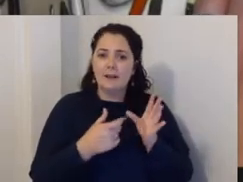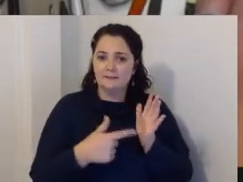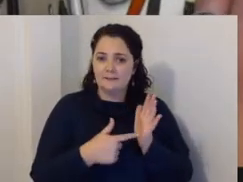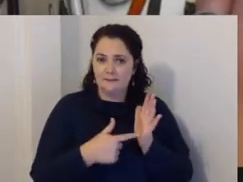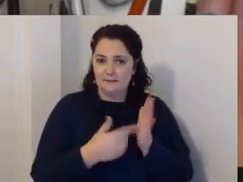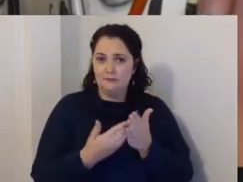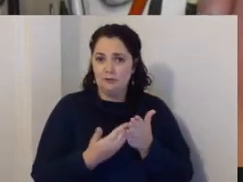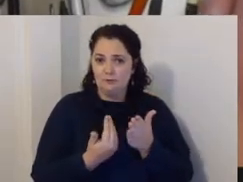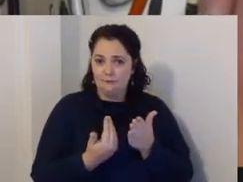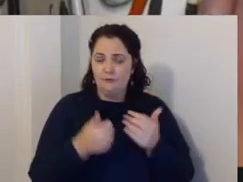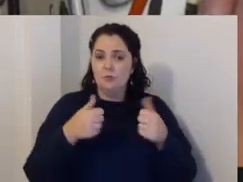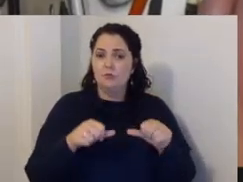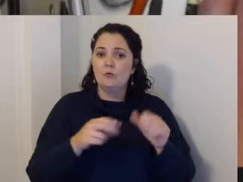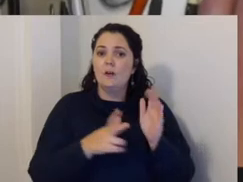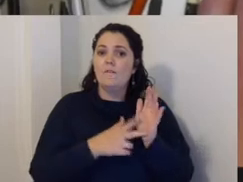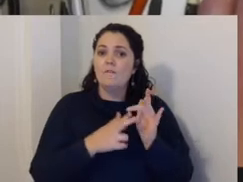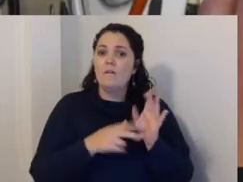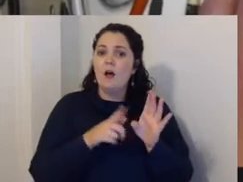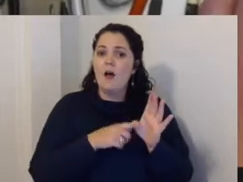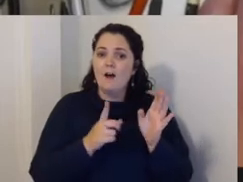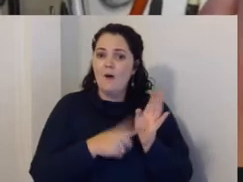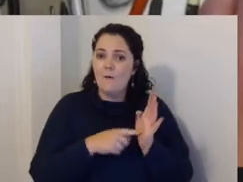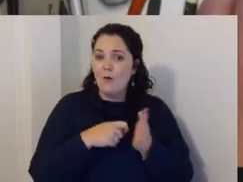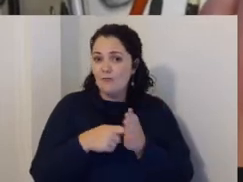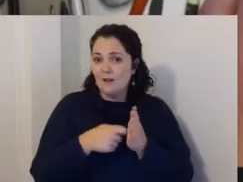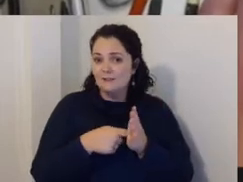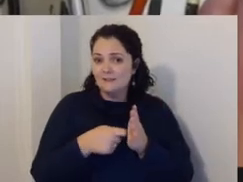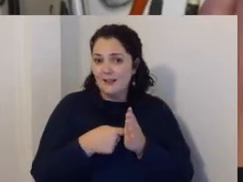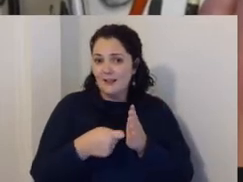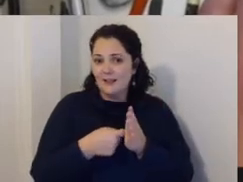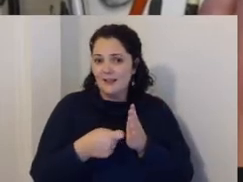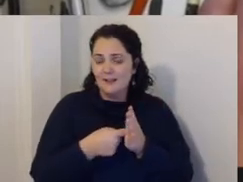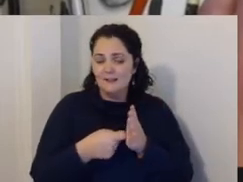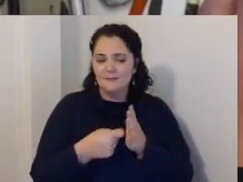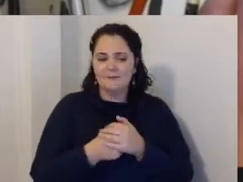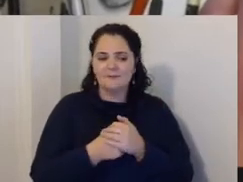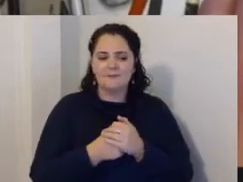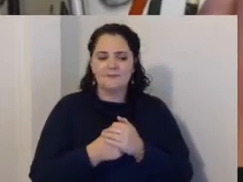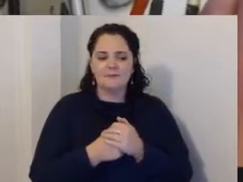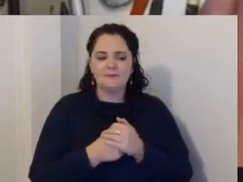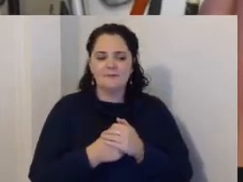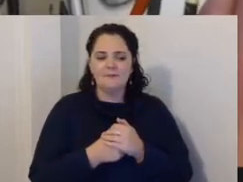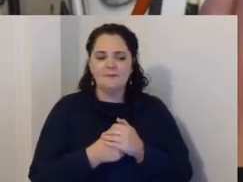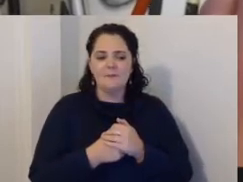my vinyl eraser and I'll be able to cut back in and through because I can see those contour lines